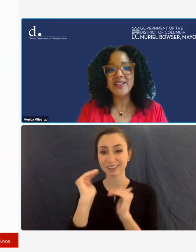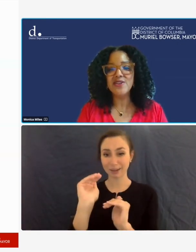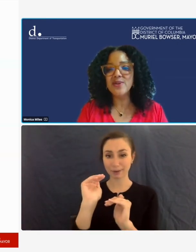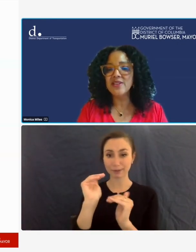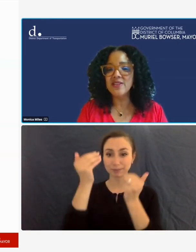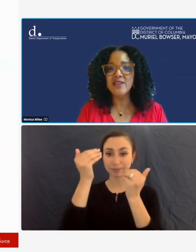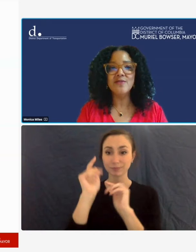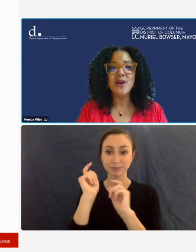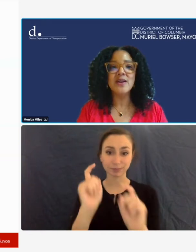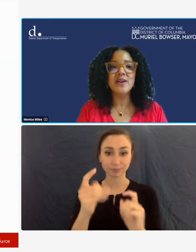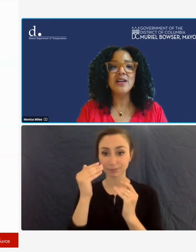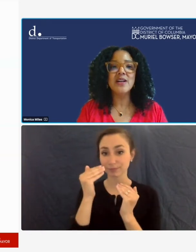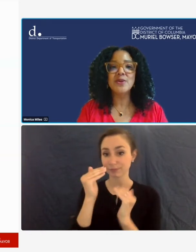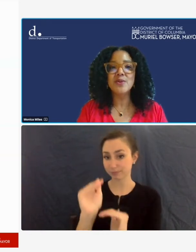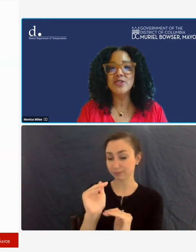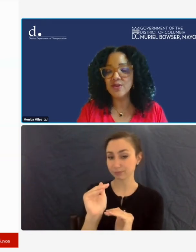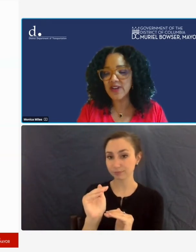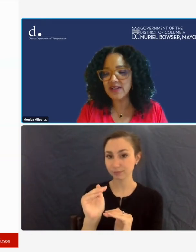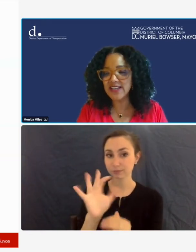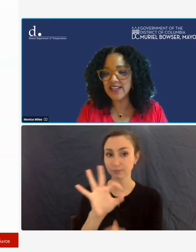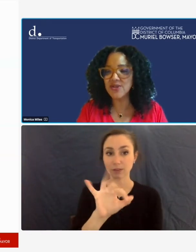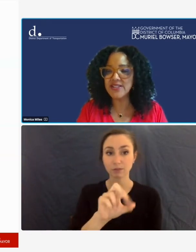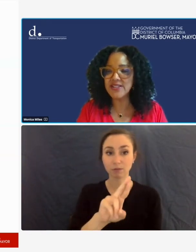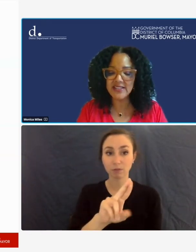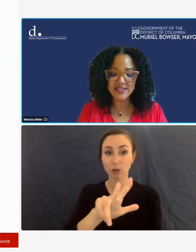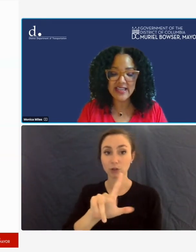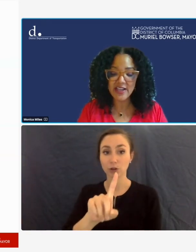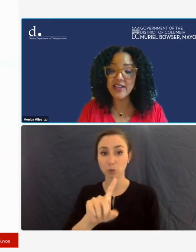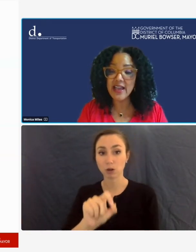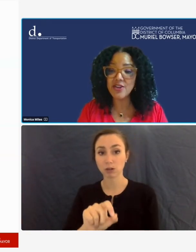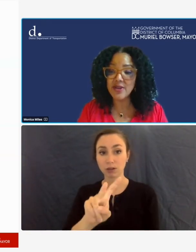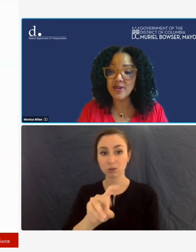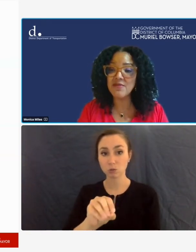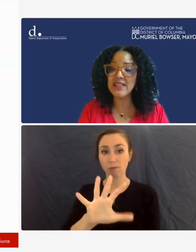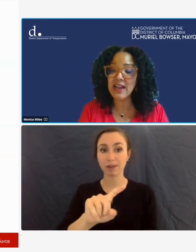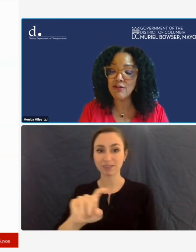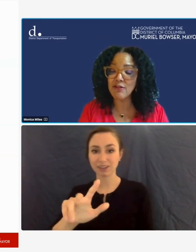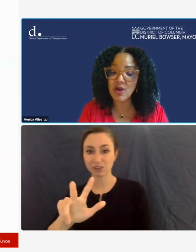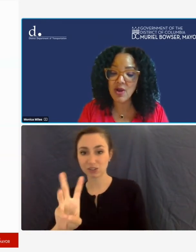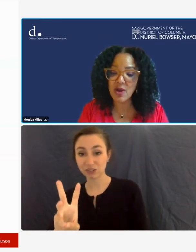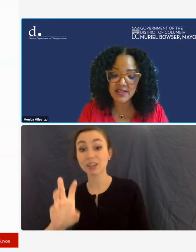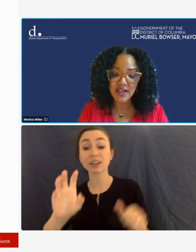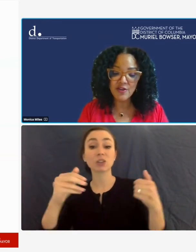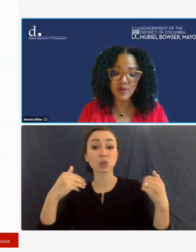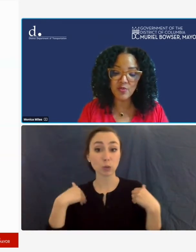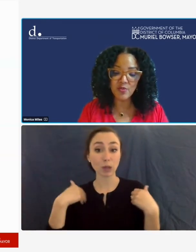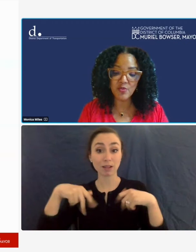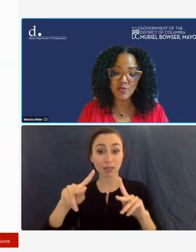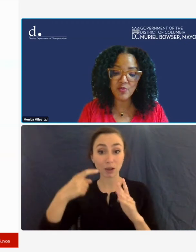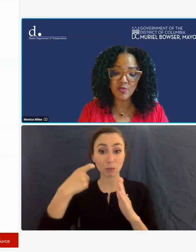you in in far um 31 205-36 they're saying yeah you can have allowable costs from renting between